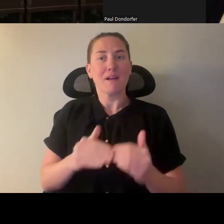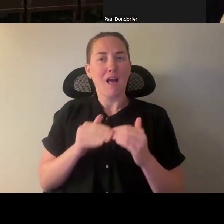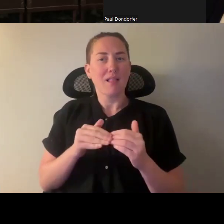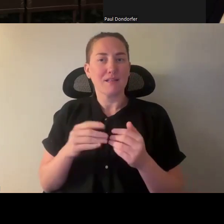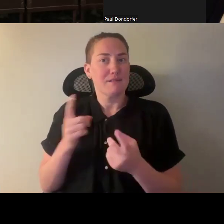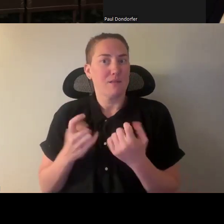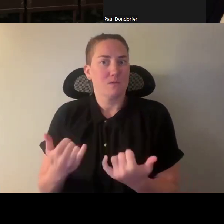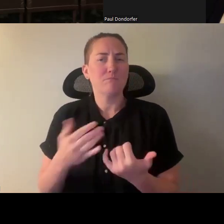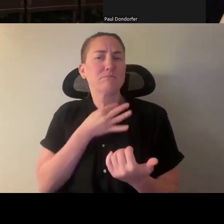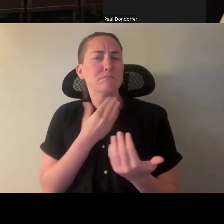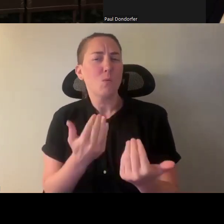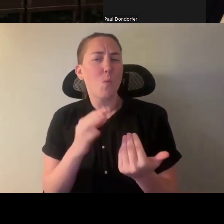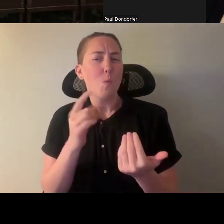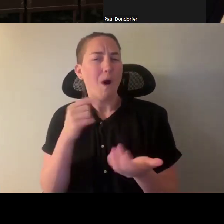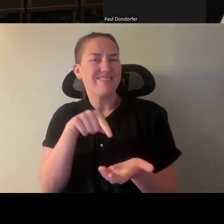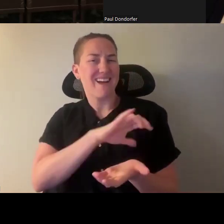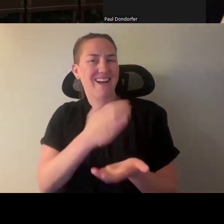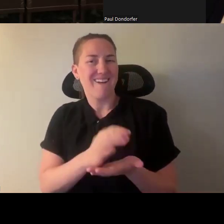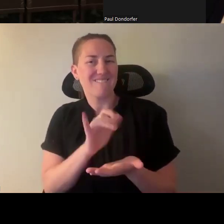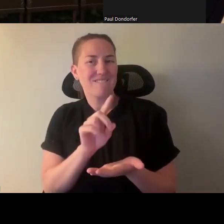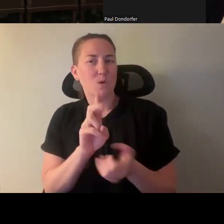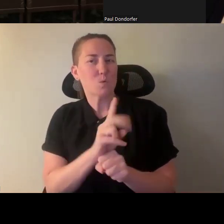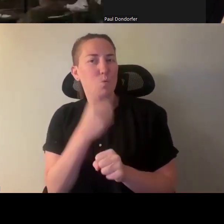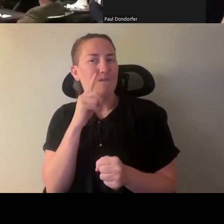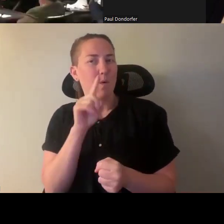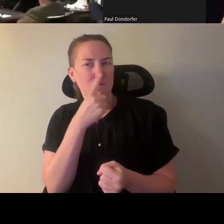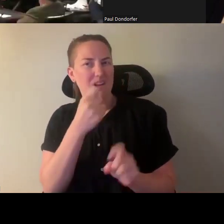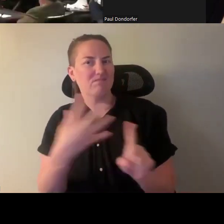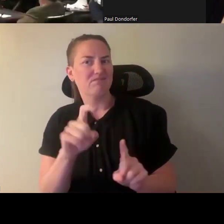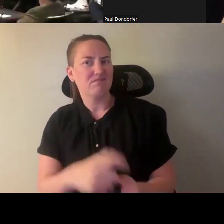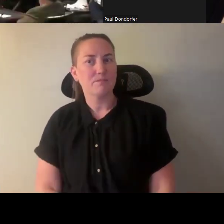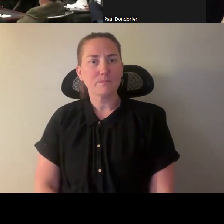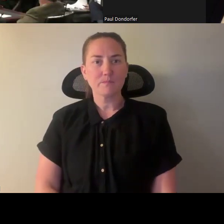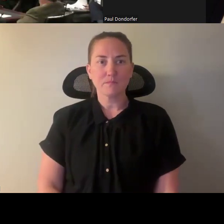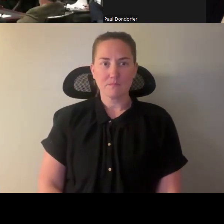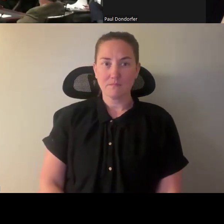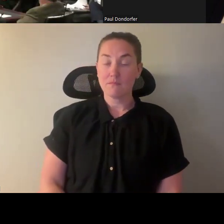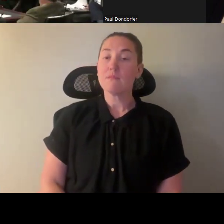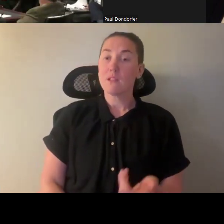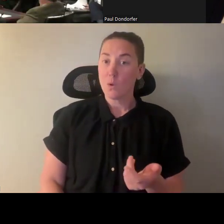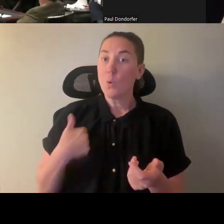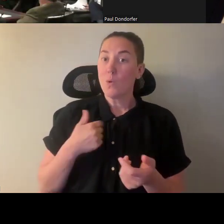are the things that the MAR trust fund can be used for What we have used the trust fund in the past